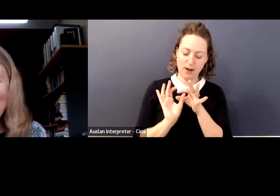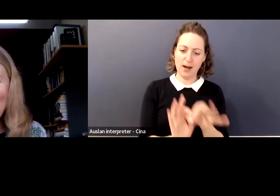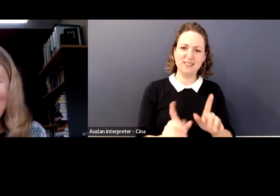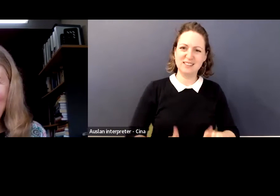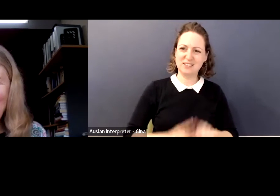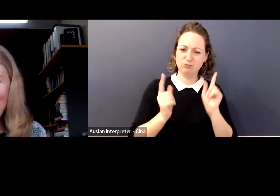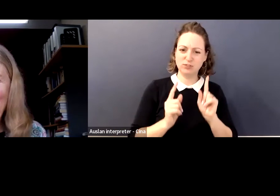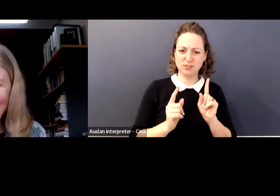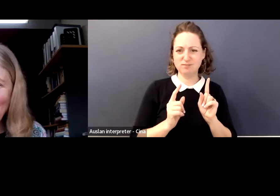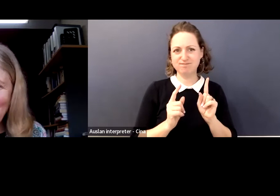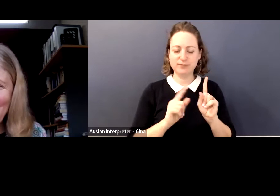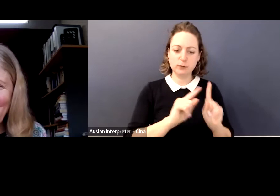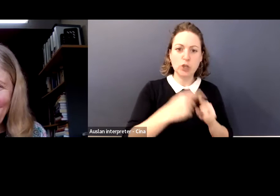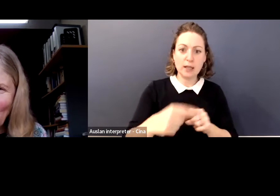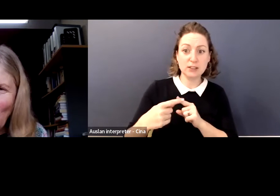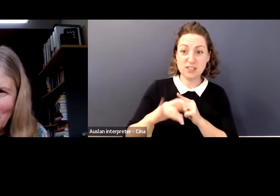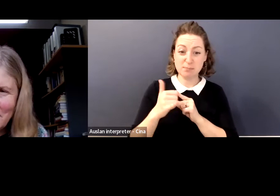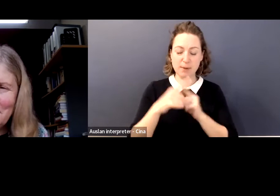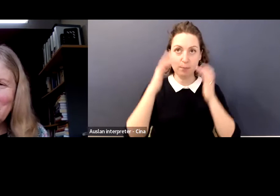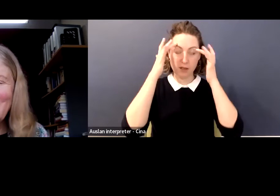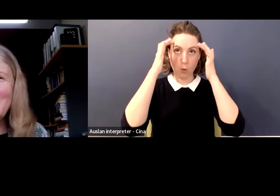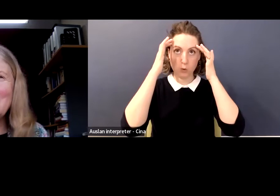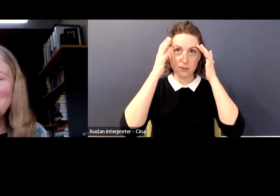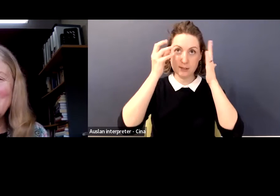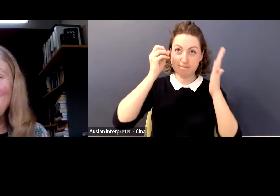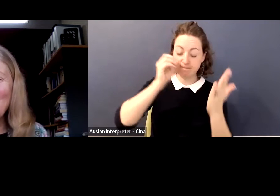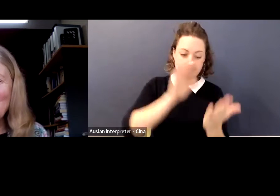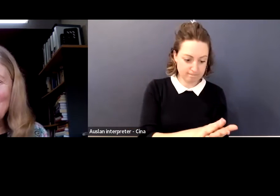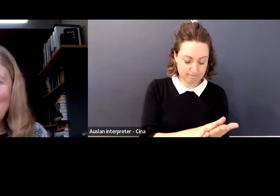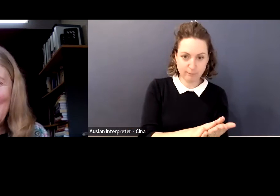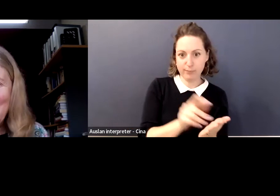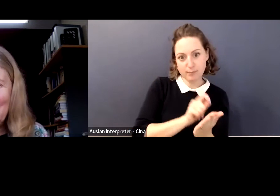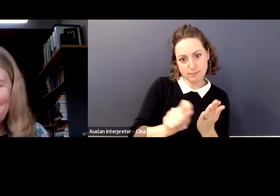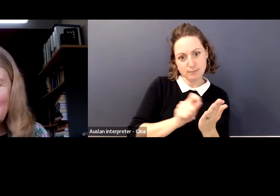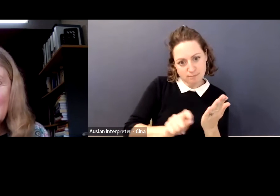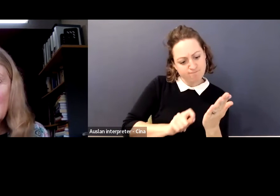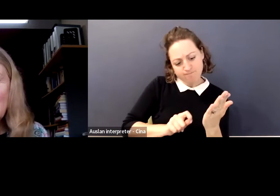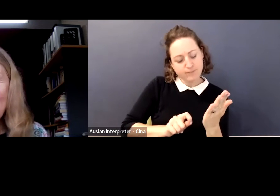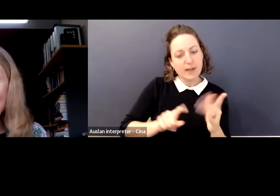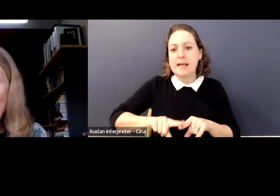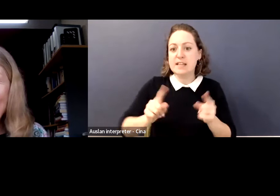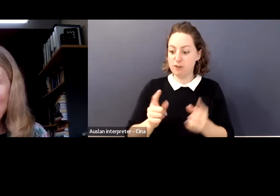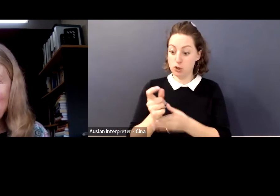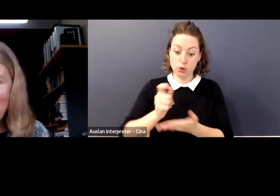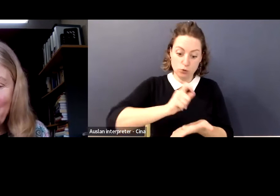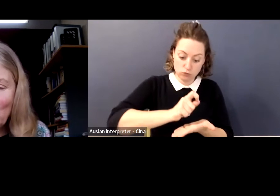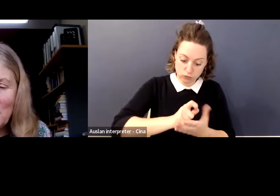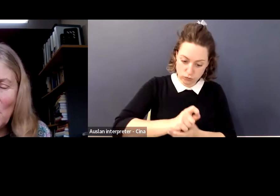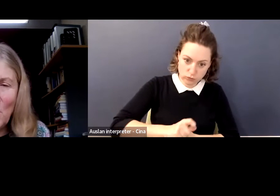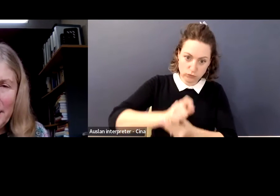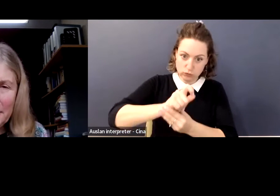student may have actually getting their thoughts down onto paper in a coherent and fluent way.